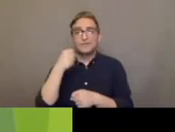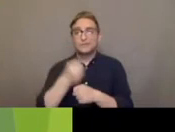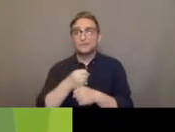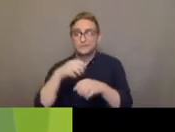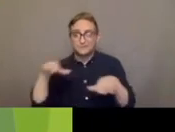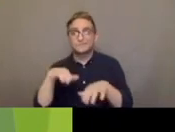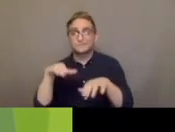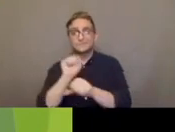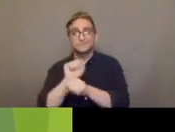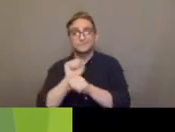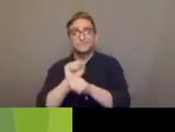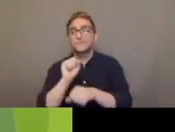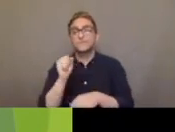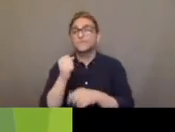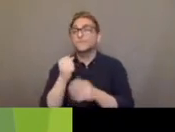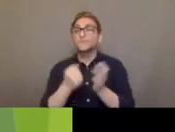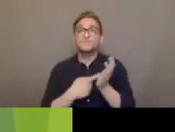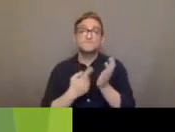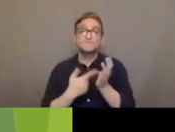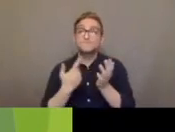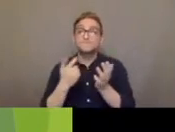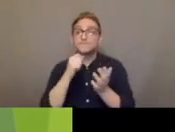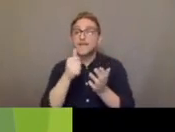provide them. There was not a right fit, no platter what